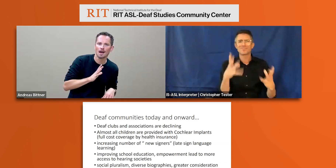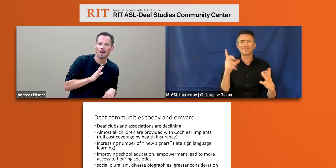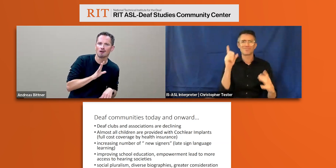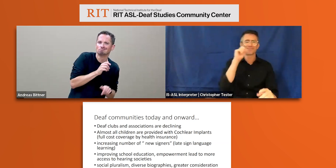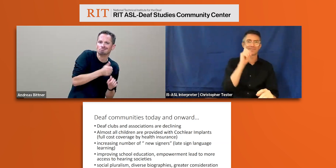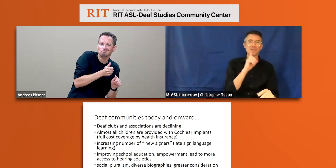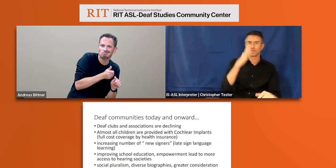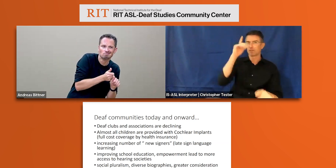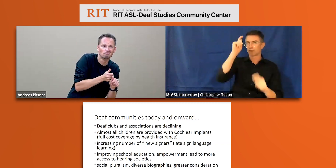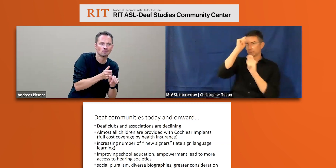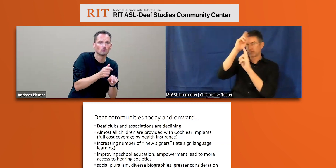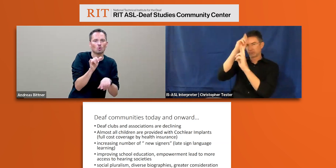Mm-hmm.